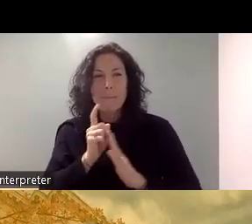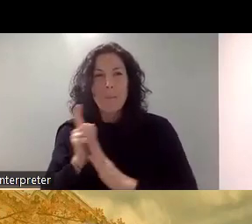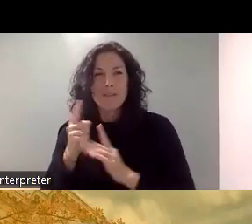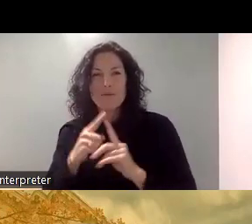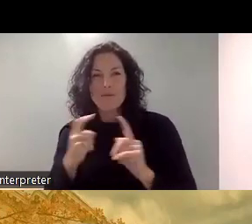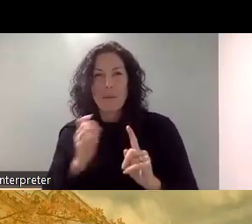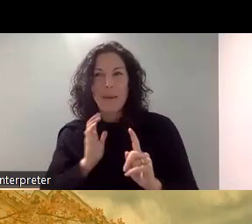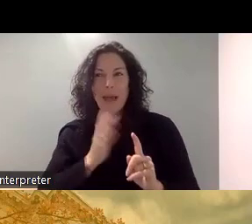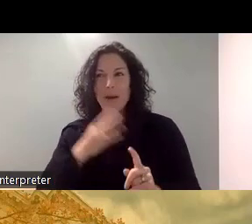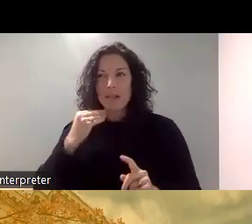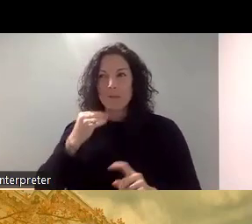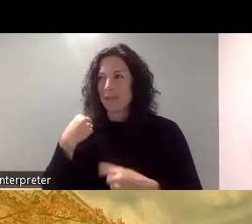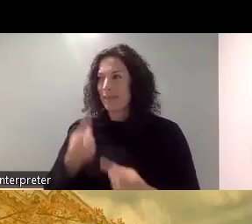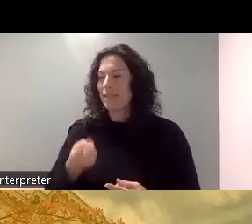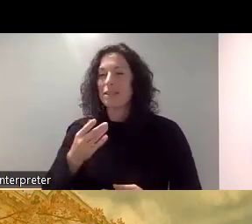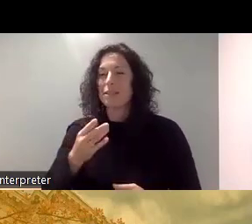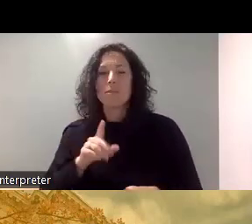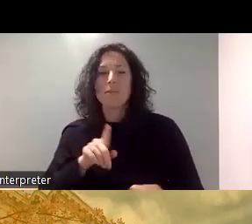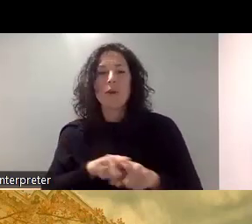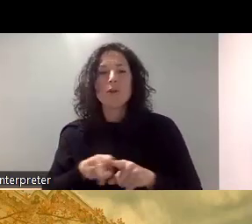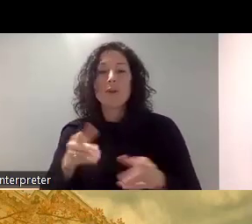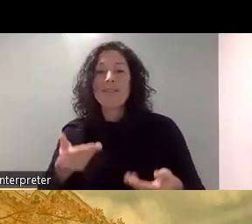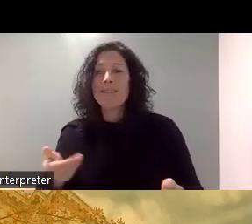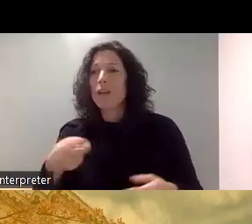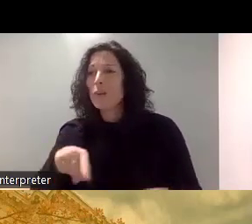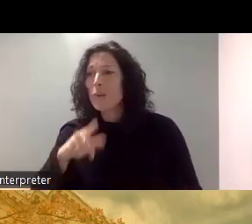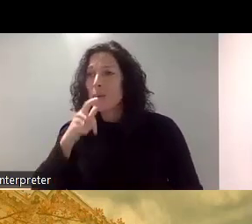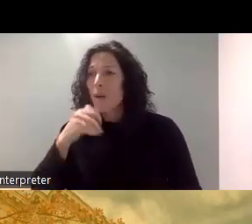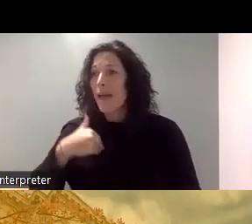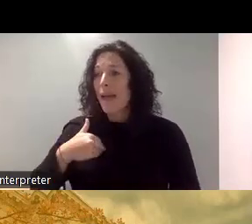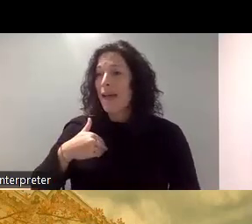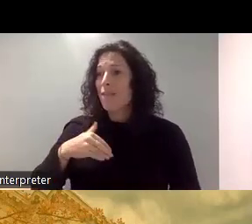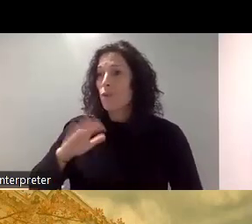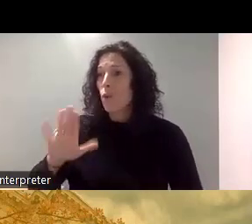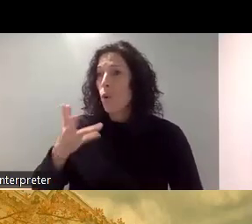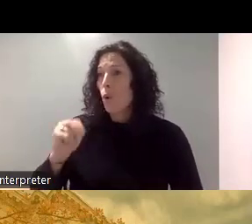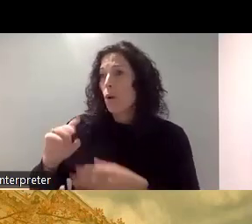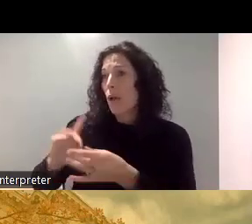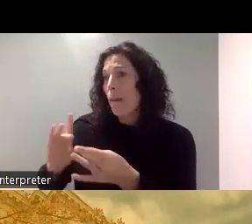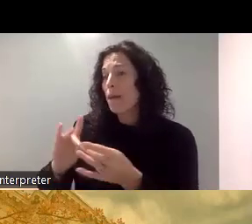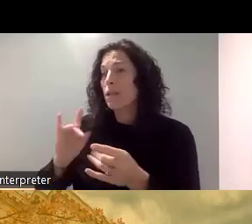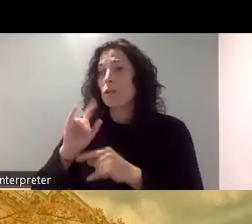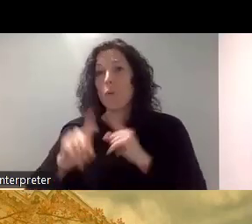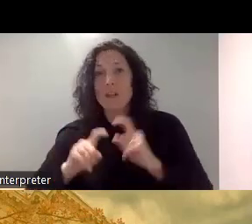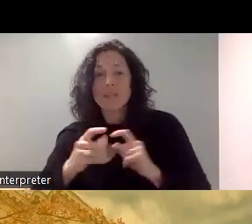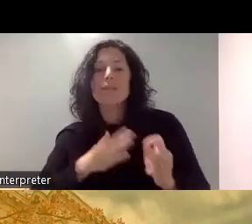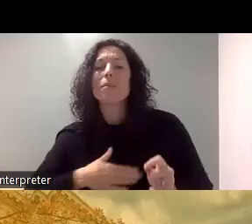but we'd also like to invite any of you that either have comments or questions to please go ahead